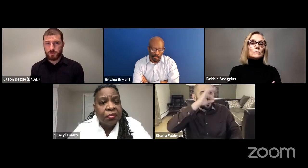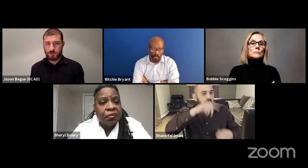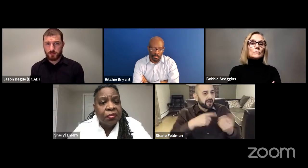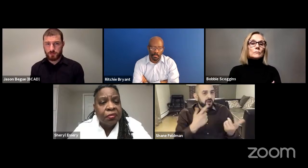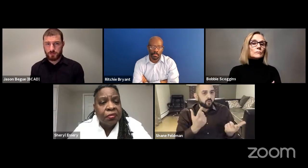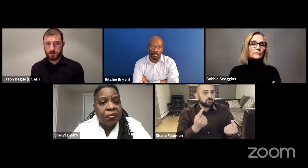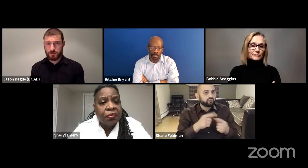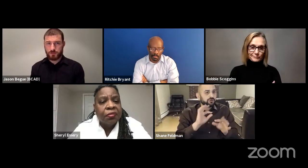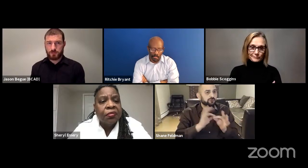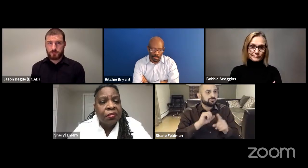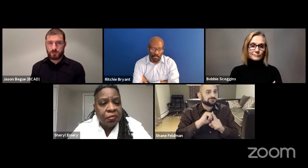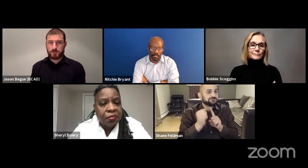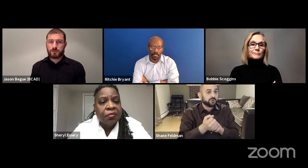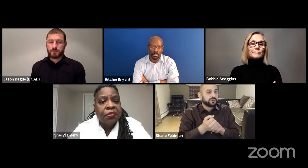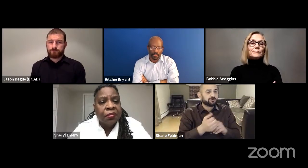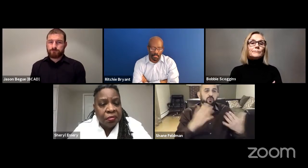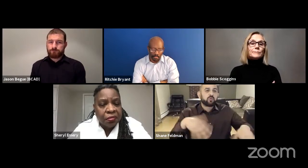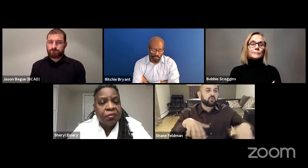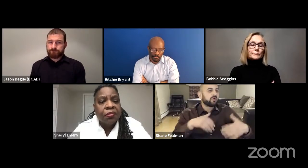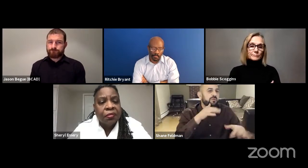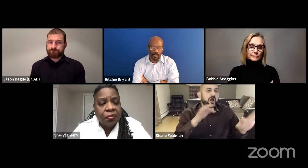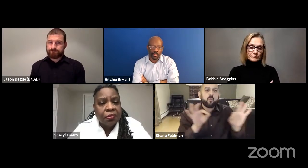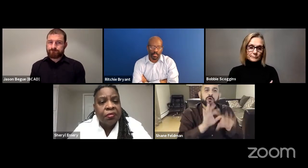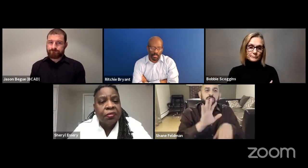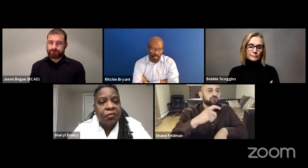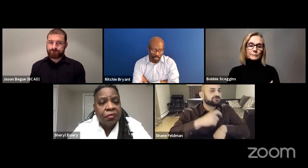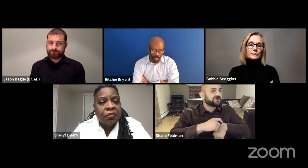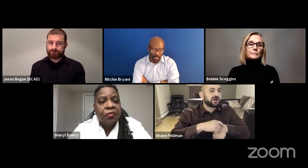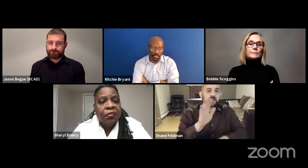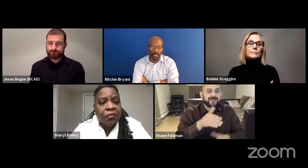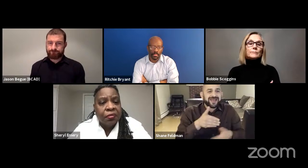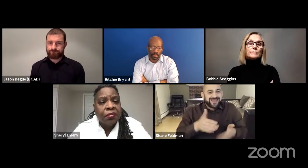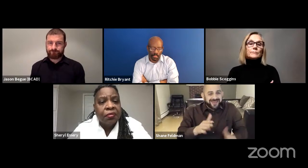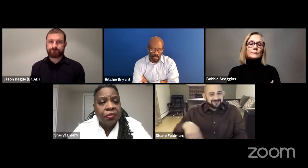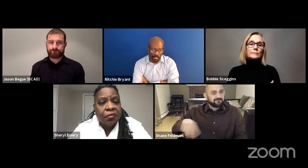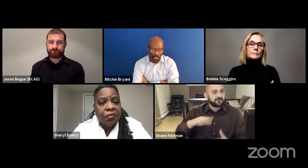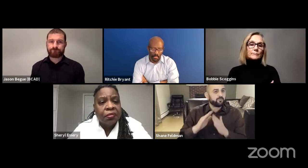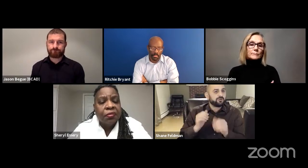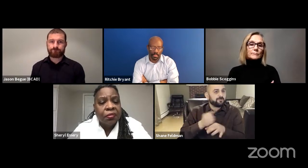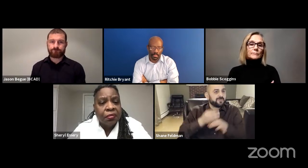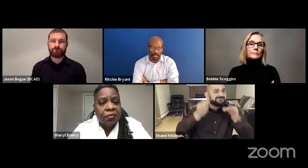have to go to hearings and to state government often times, state legislators don't have